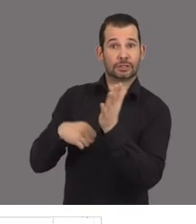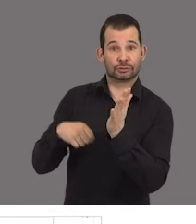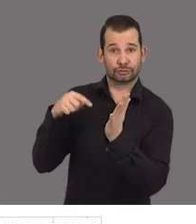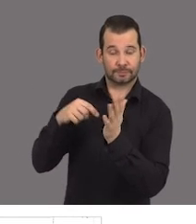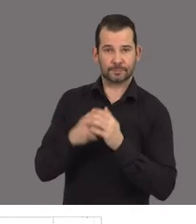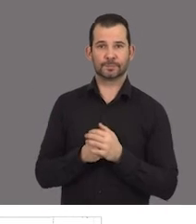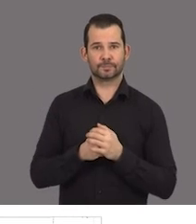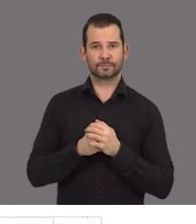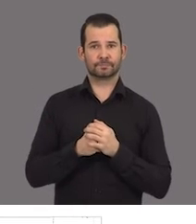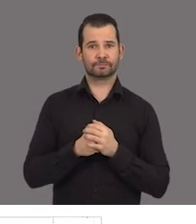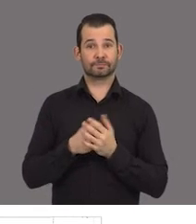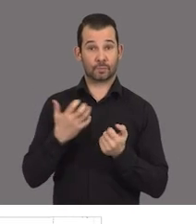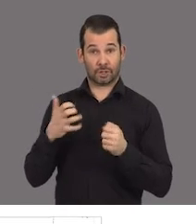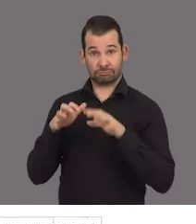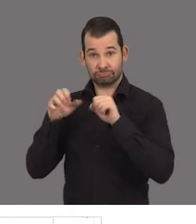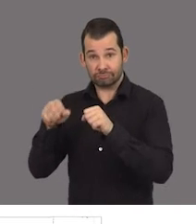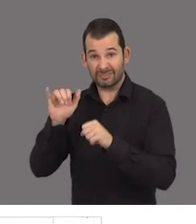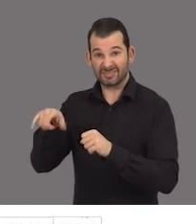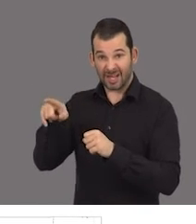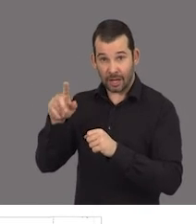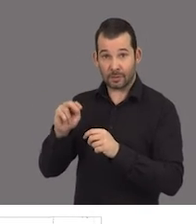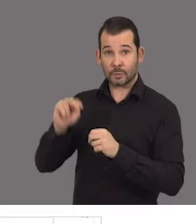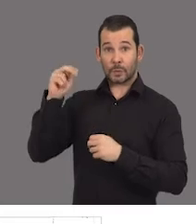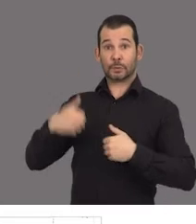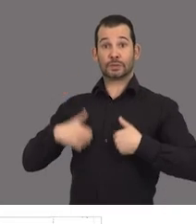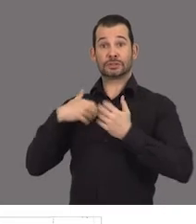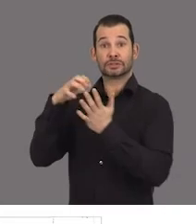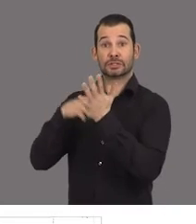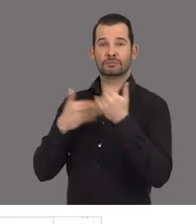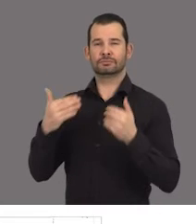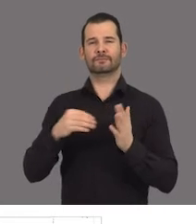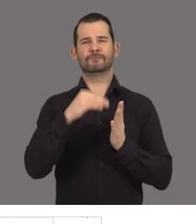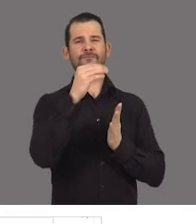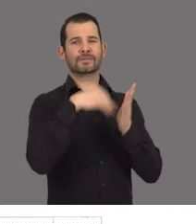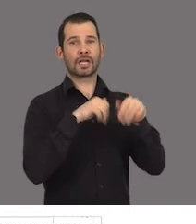To claim the northern residents deductions, fill out and send Form